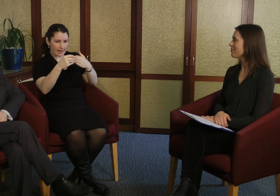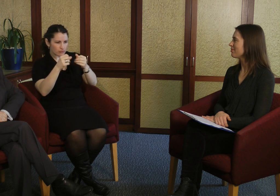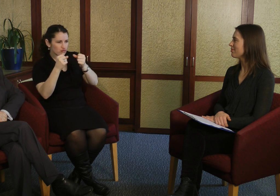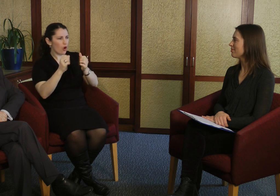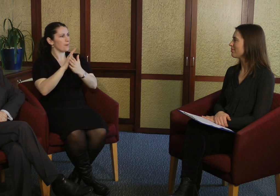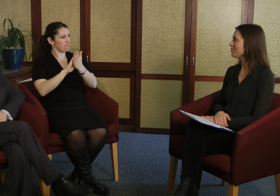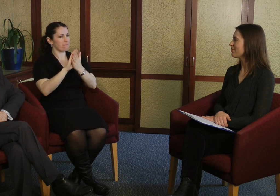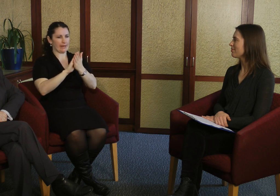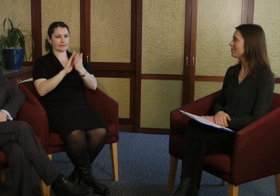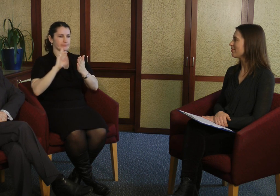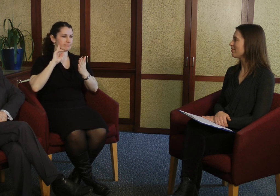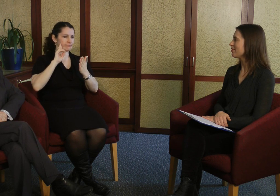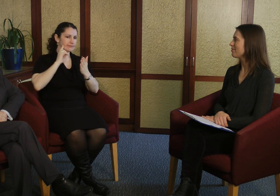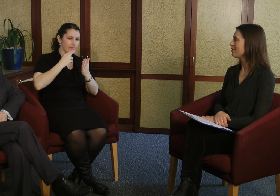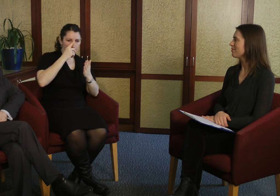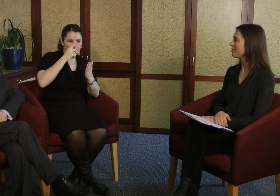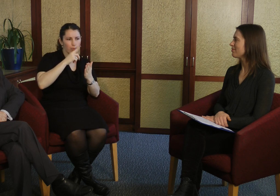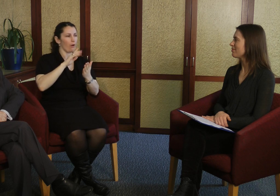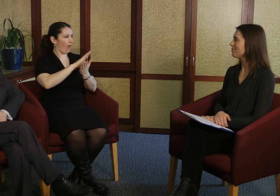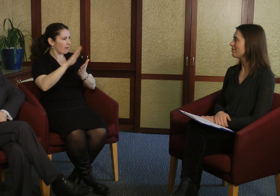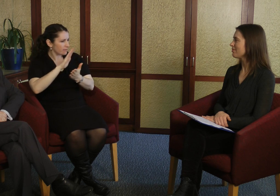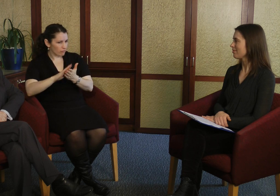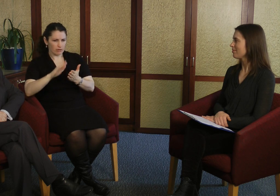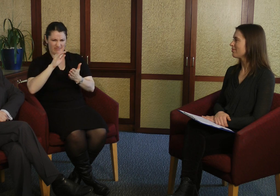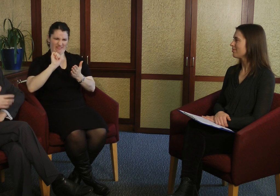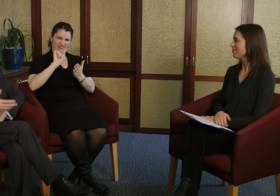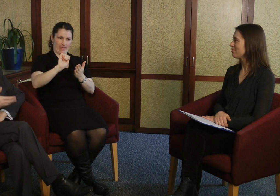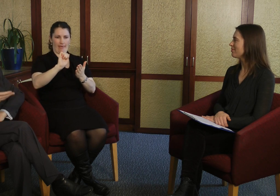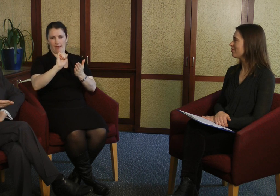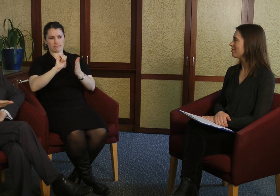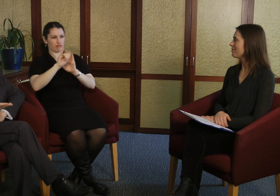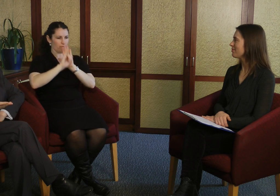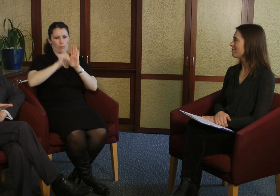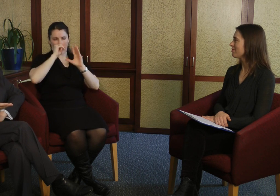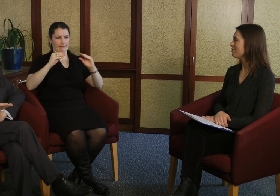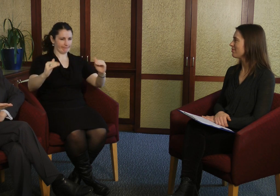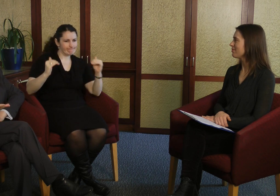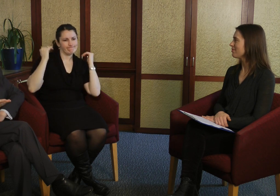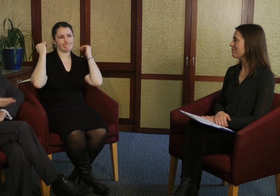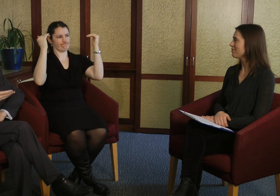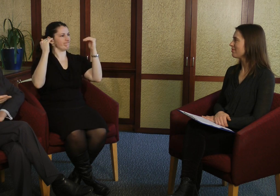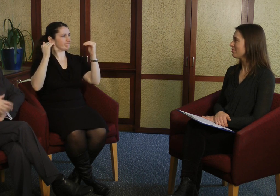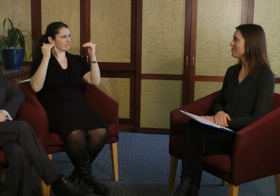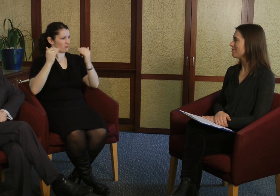of people who are Deaf or hard of hearing. And ultimately that is what we are on about: